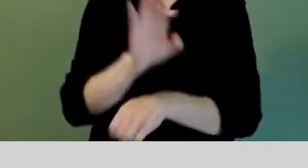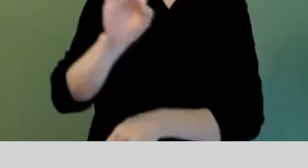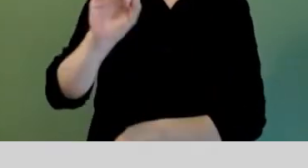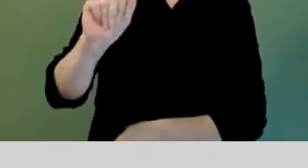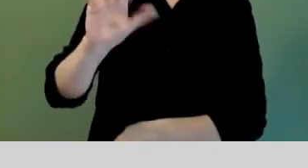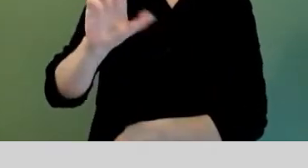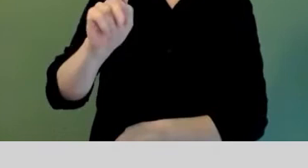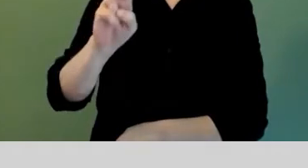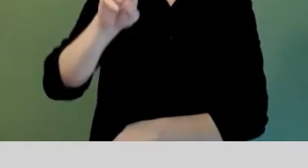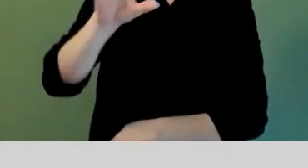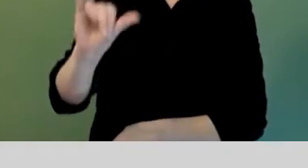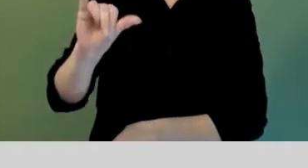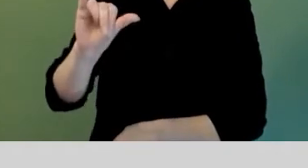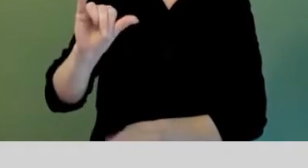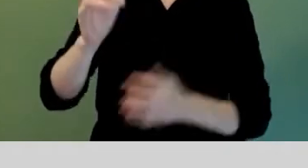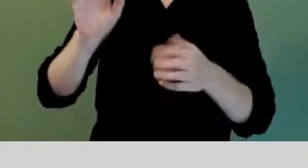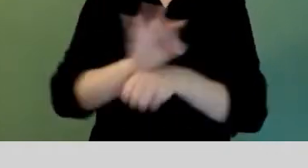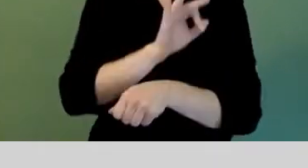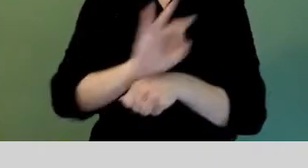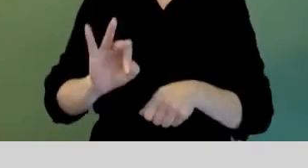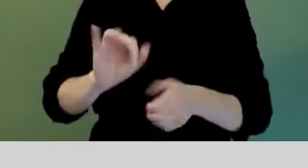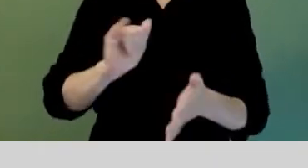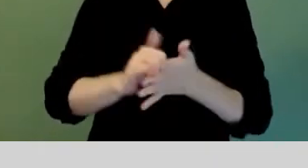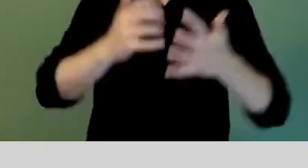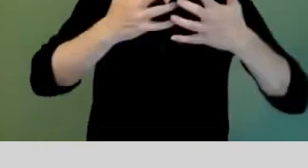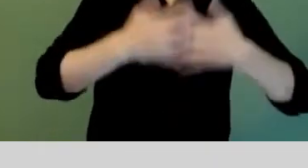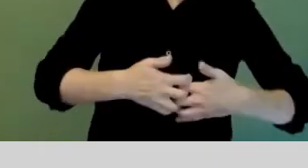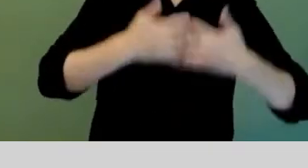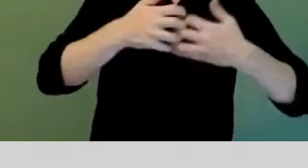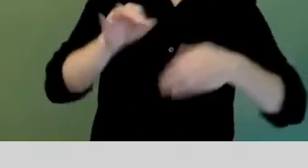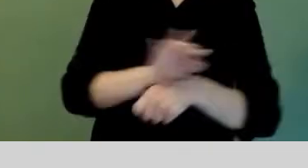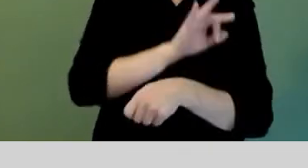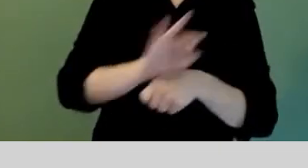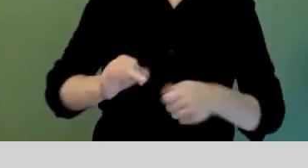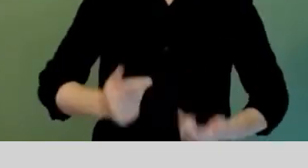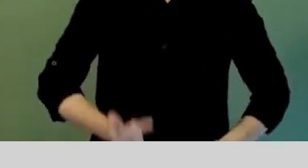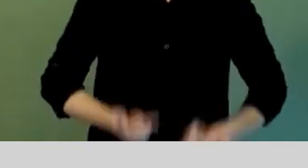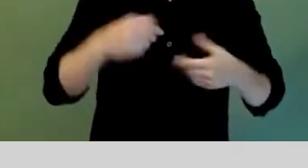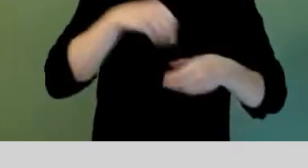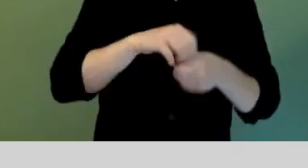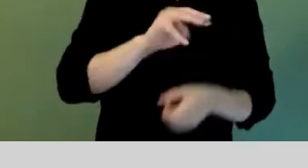A factory function is a function that lives in the module but next to the class that you want to instantiate.